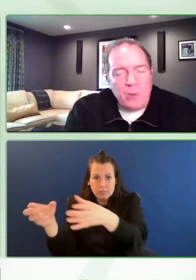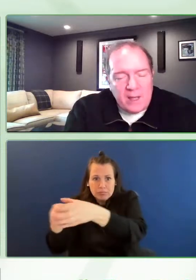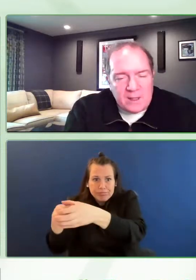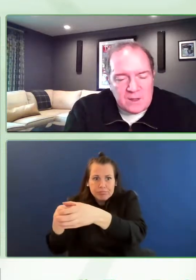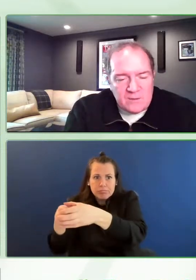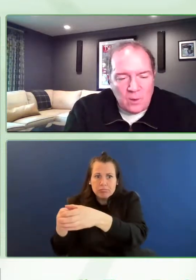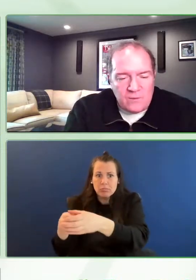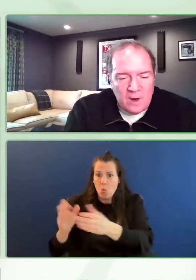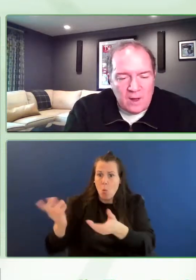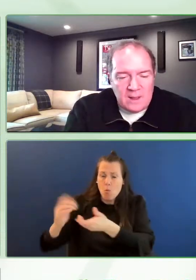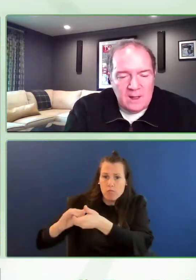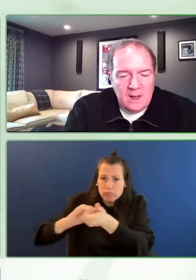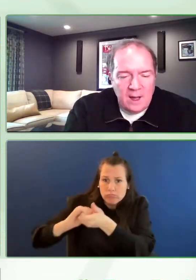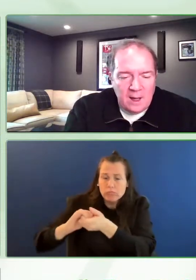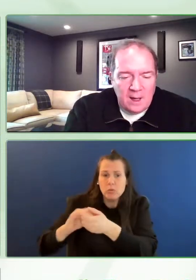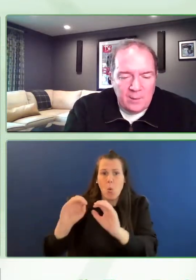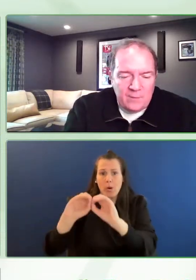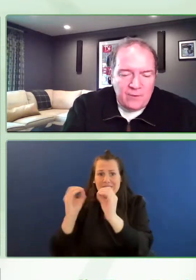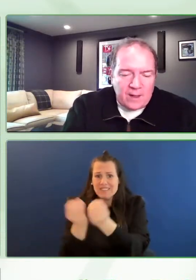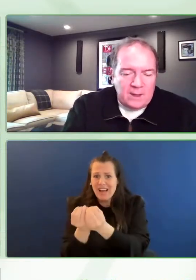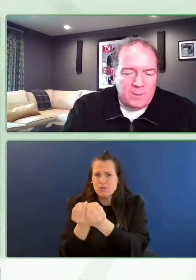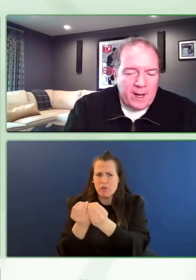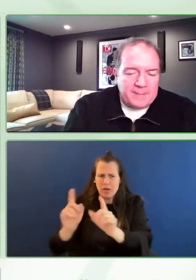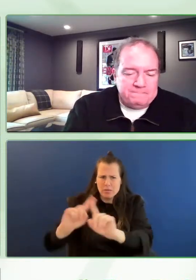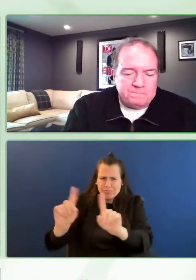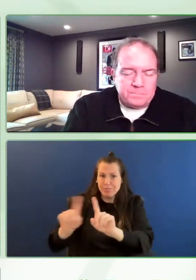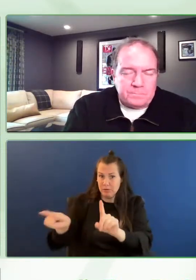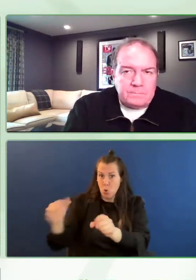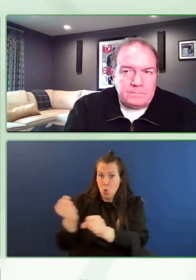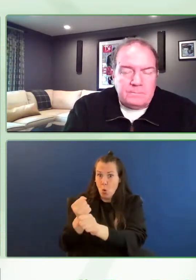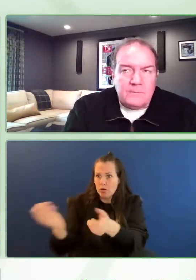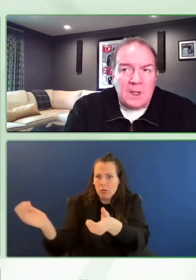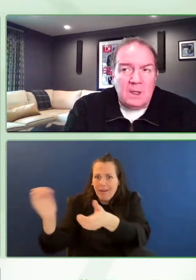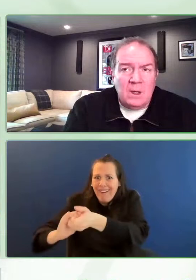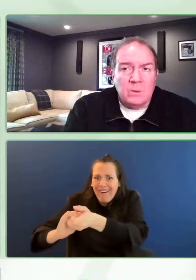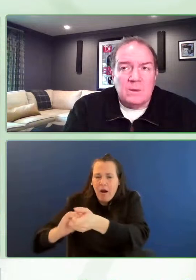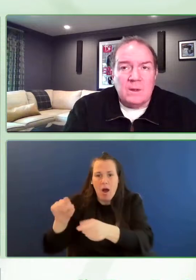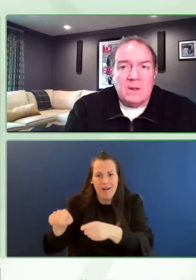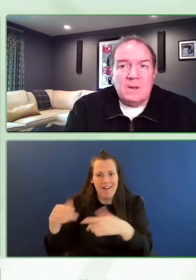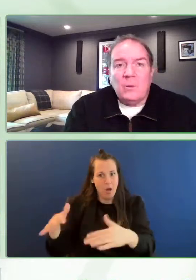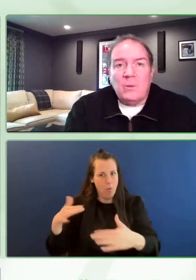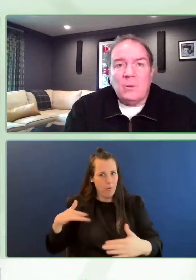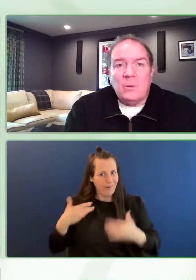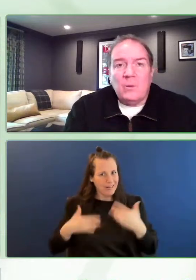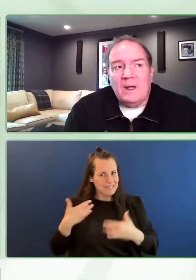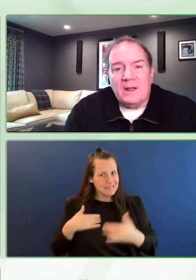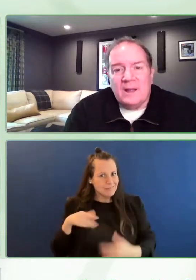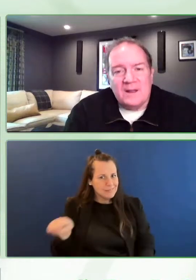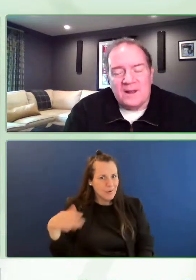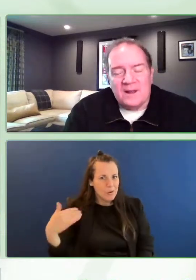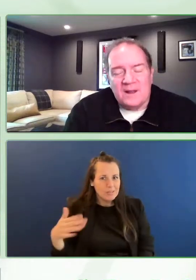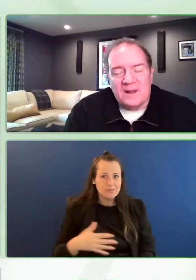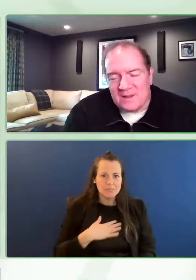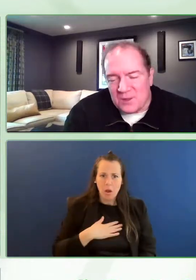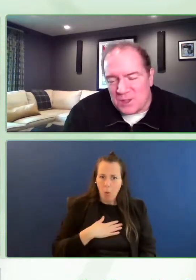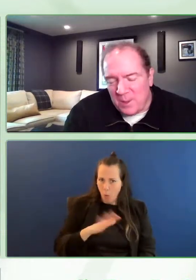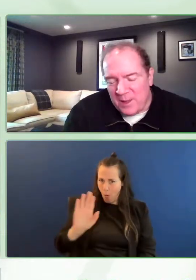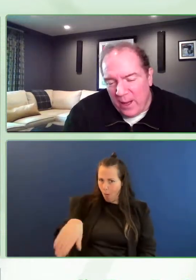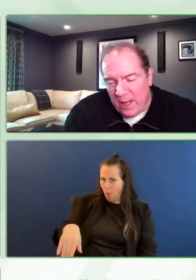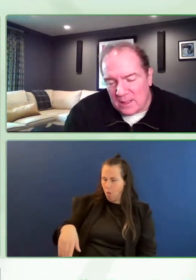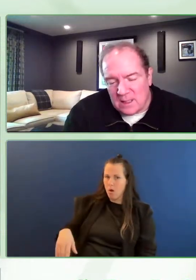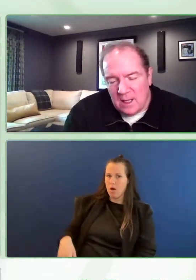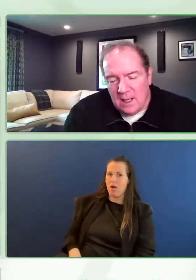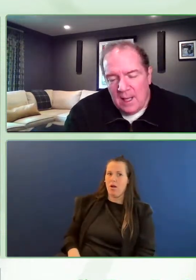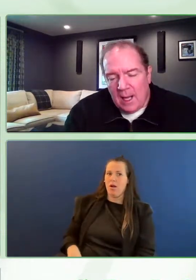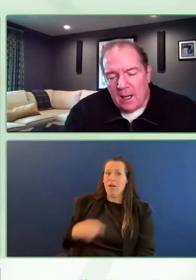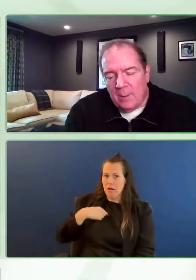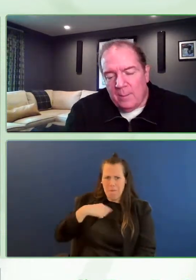We bring it to the forefront, frankly by... there are so many ways.